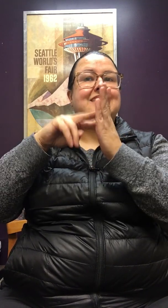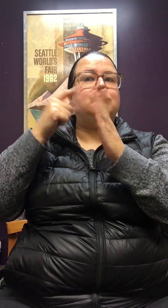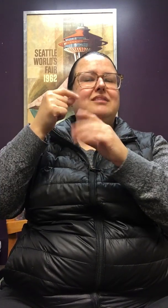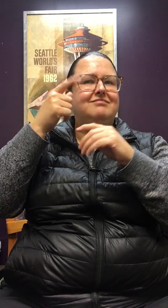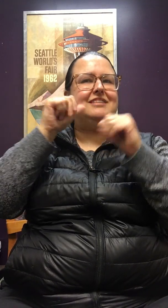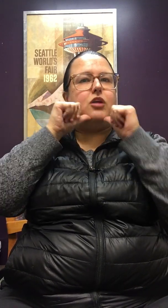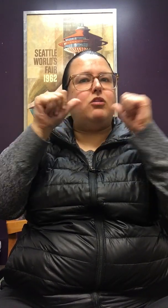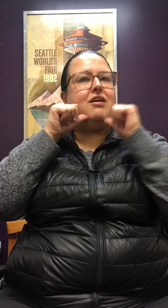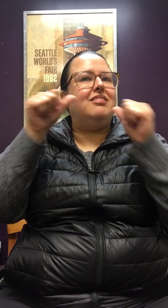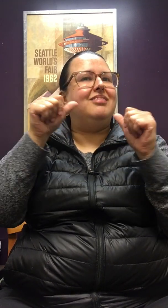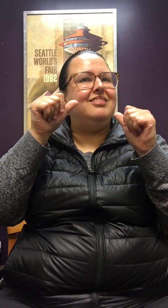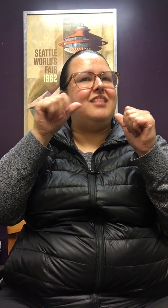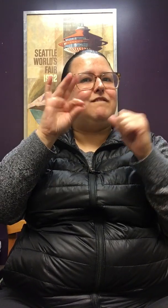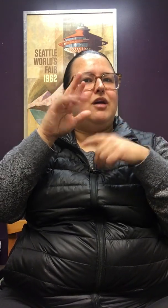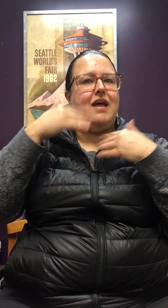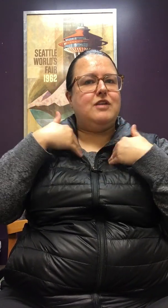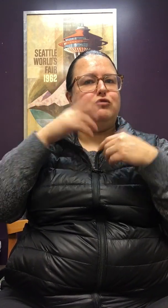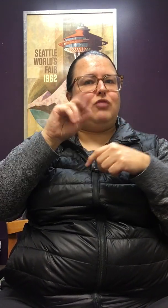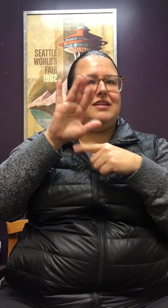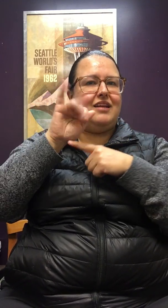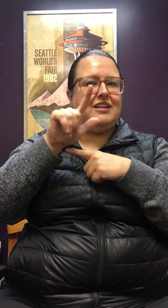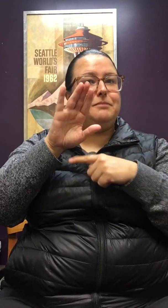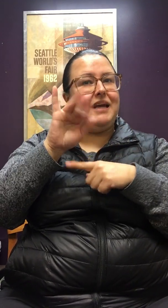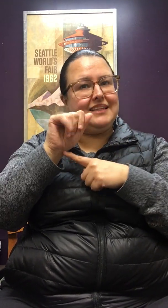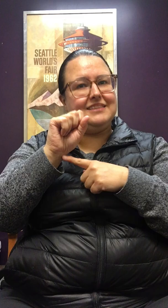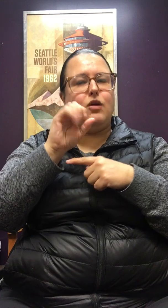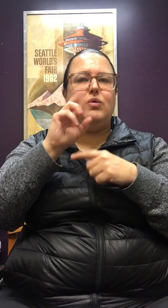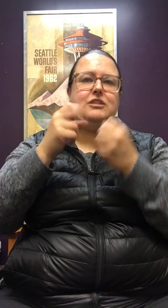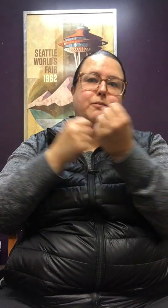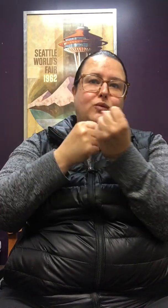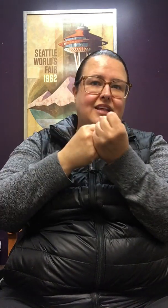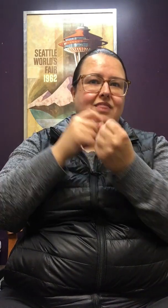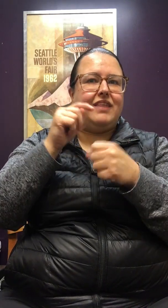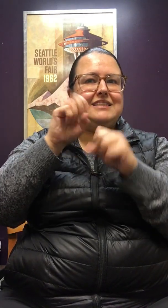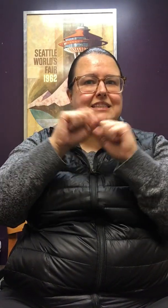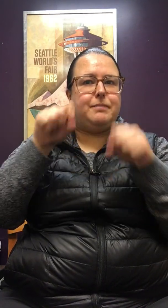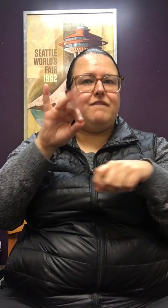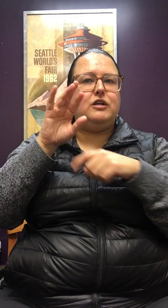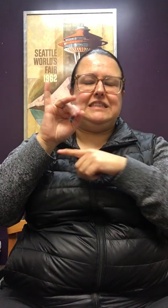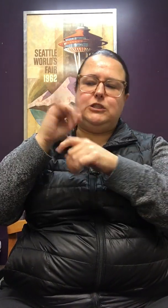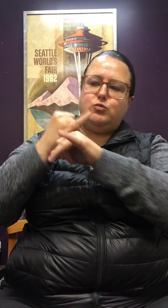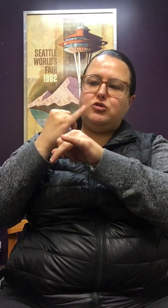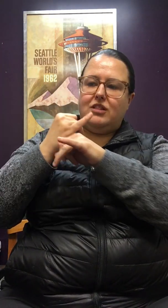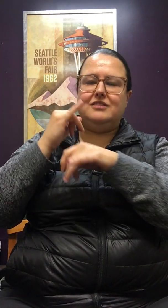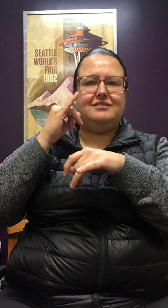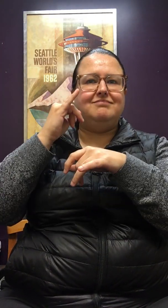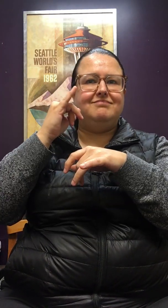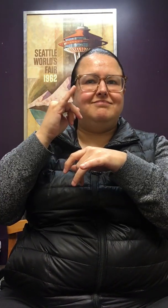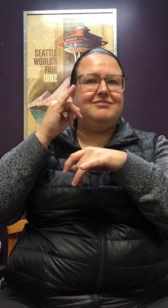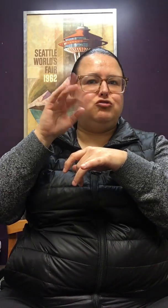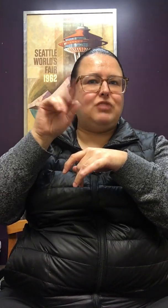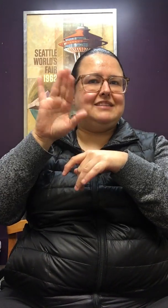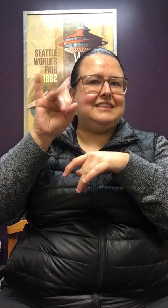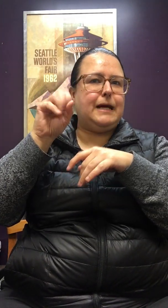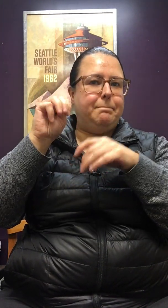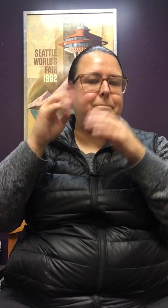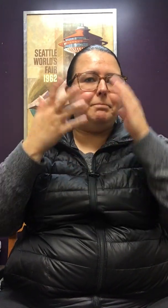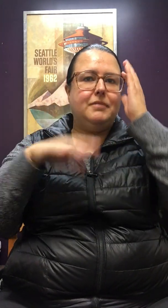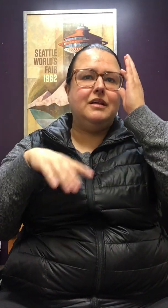would be the denial of having racial bias or supporting the system of institutional racism.